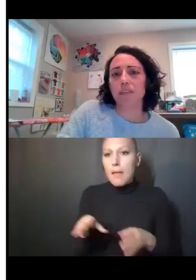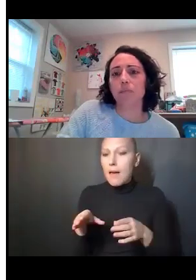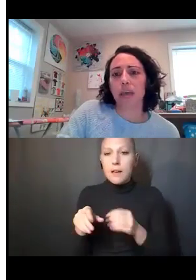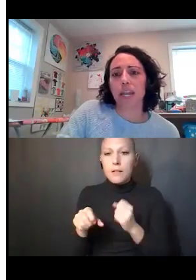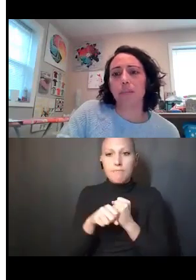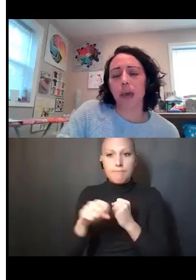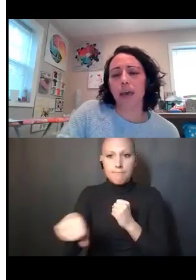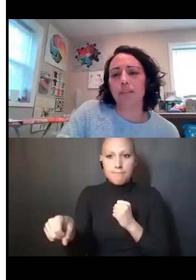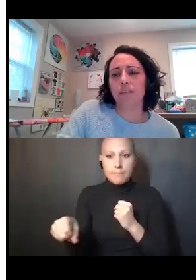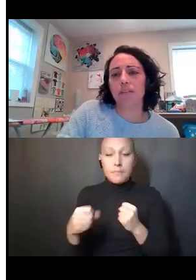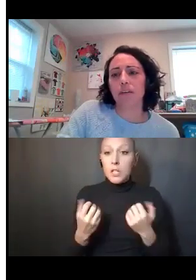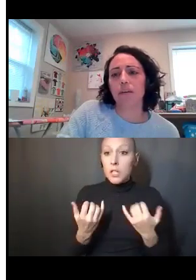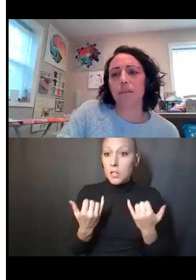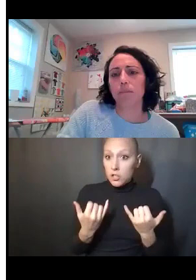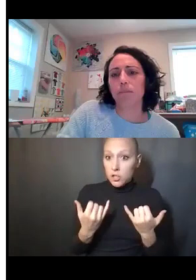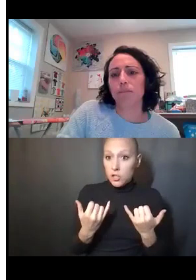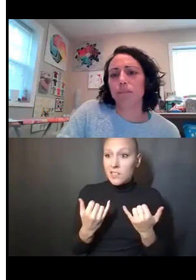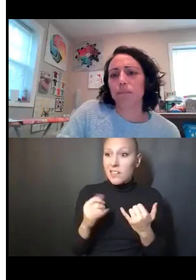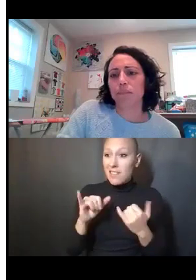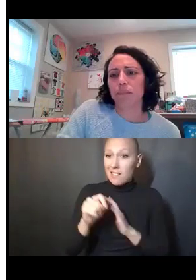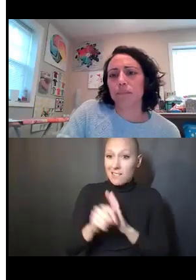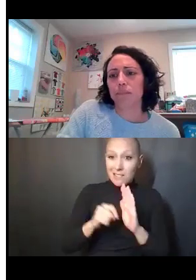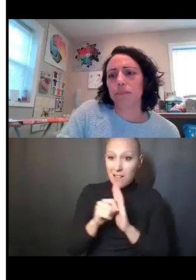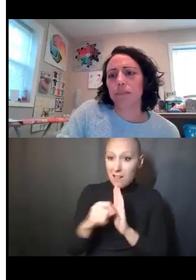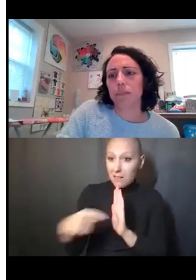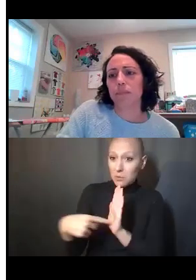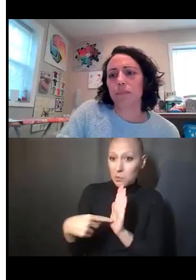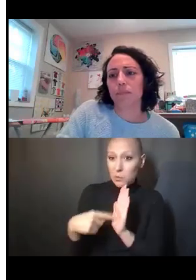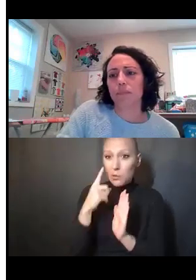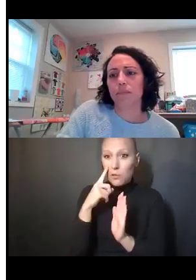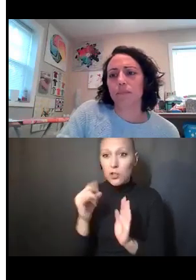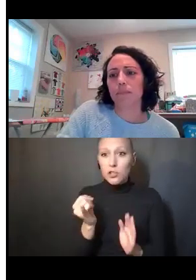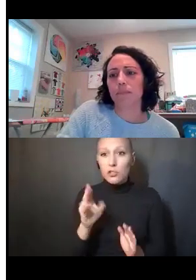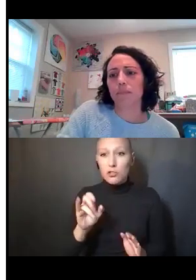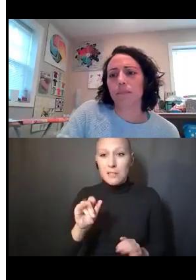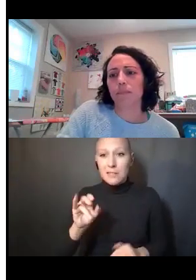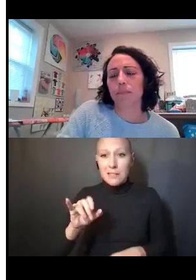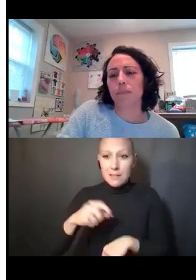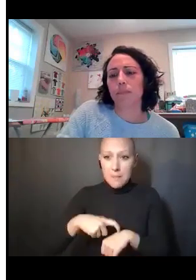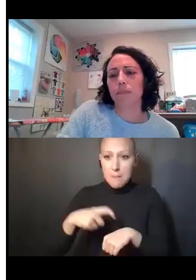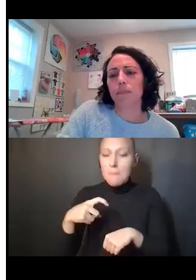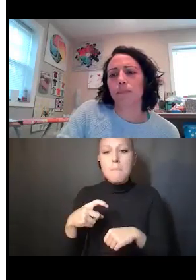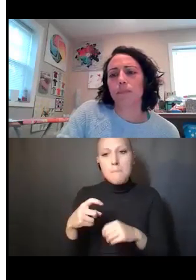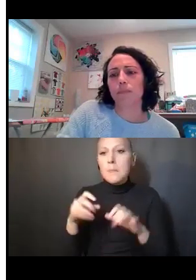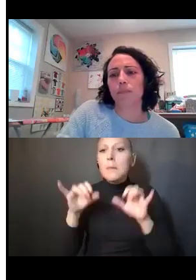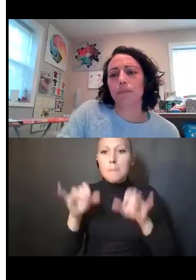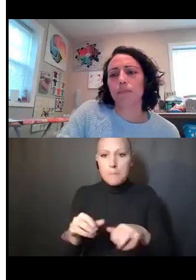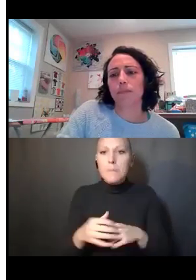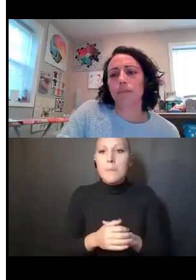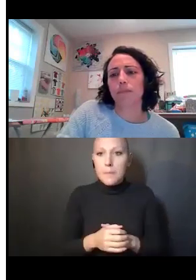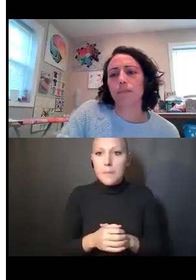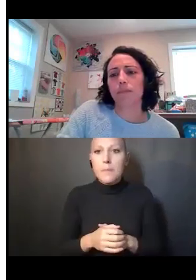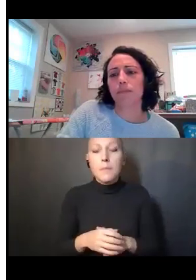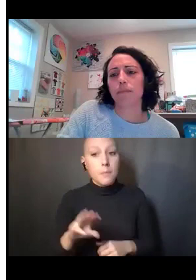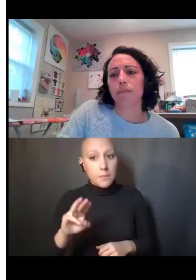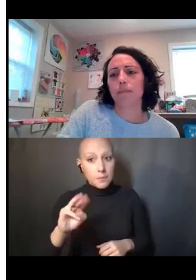as it's been in the past. Michelle Bulls: Yeah, I think what we've tried to do over the course of the last year and a half is to outline,